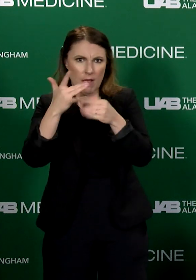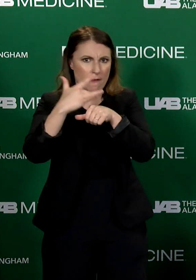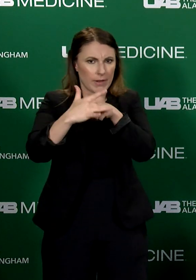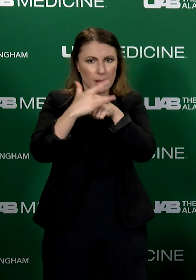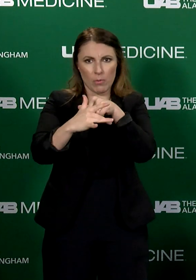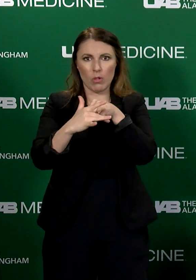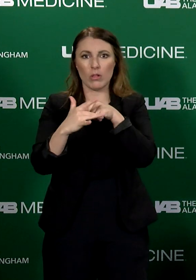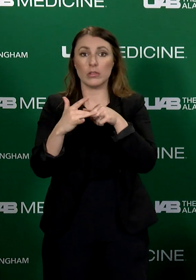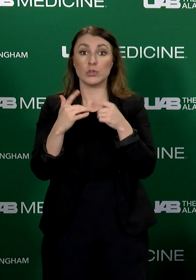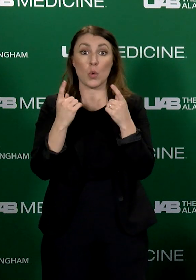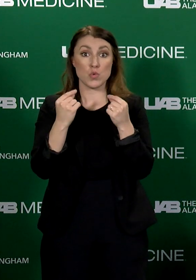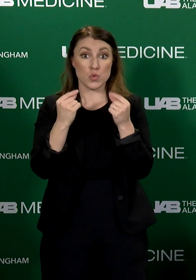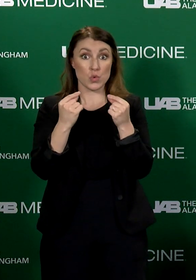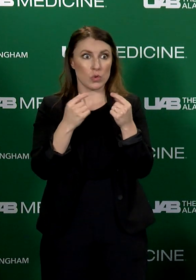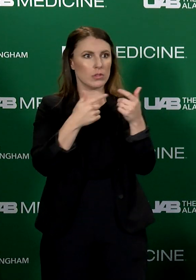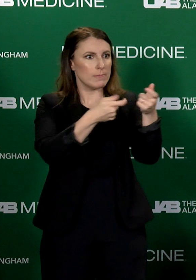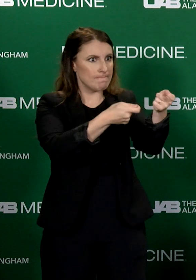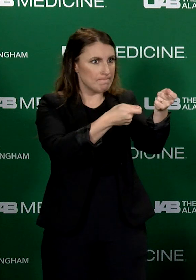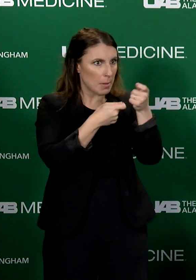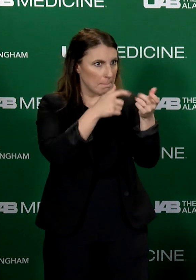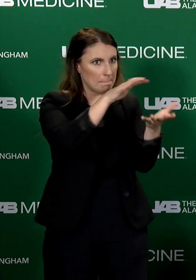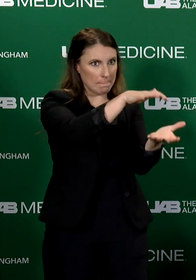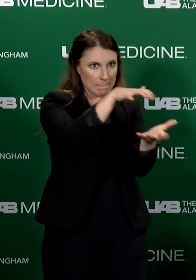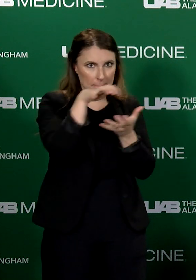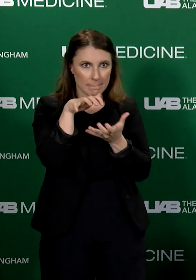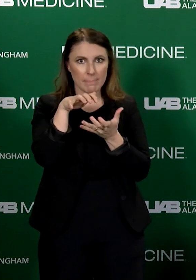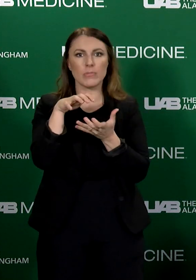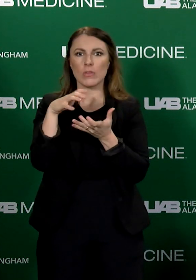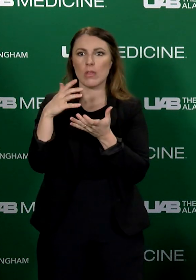or to bring in that equipment